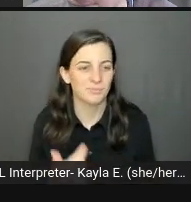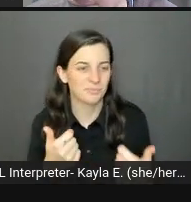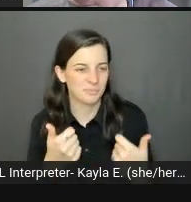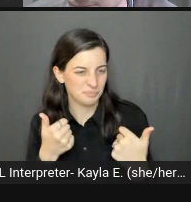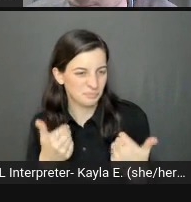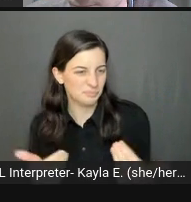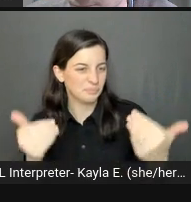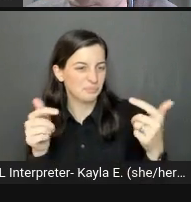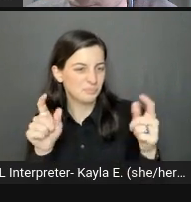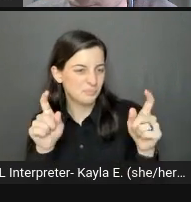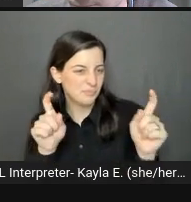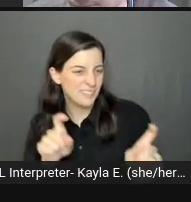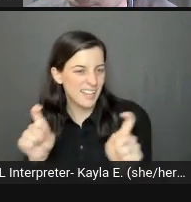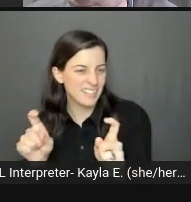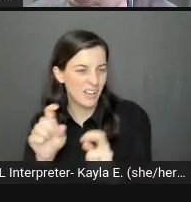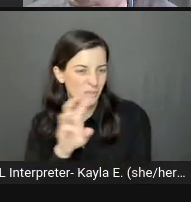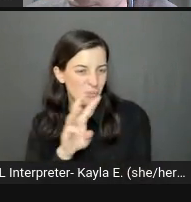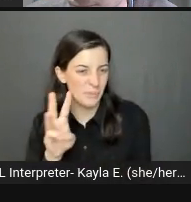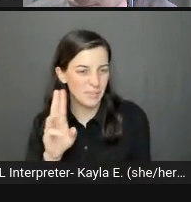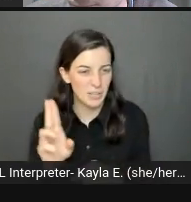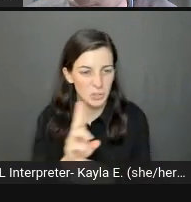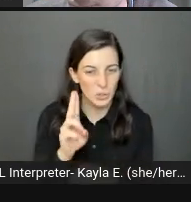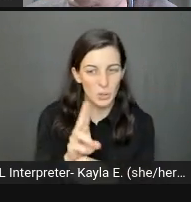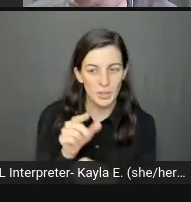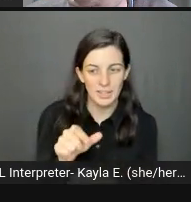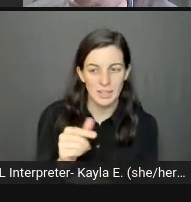using a known accessibility tool.